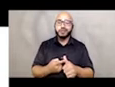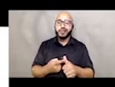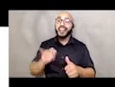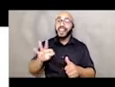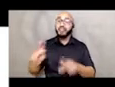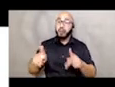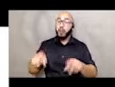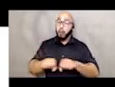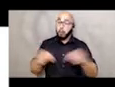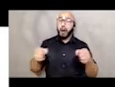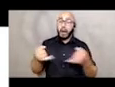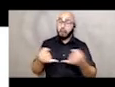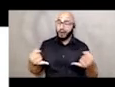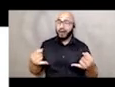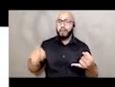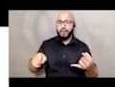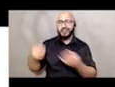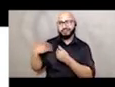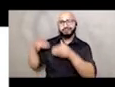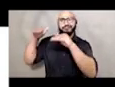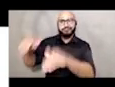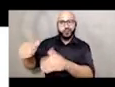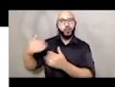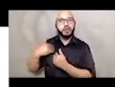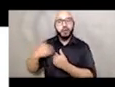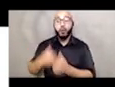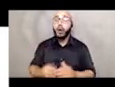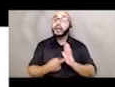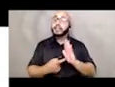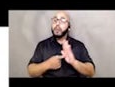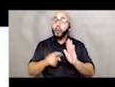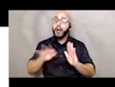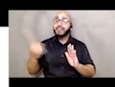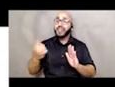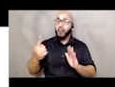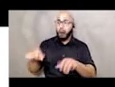If someone is doing something to violate your boundaries, let it be known and address it.